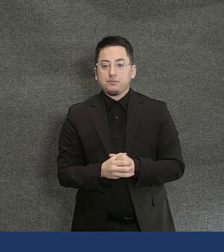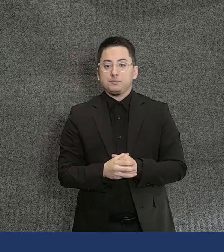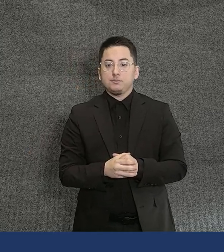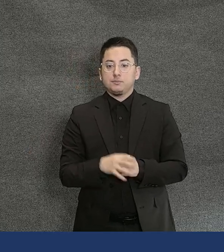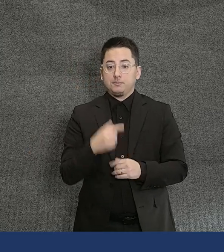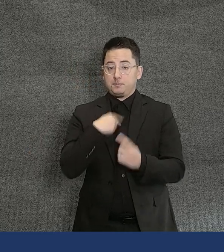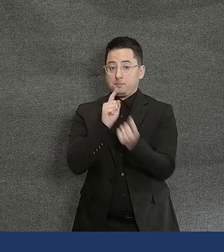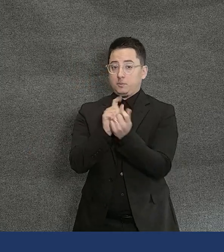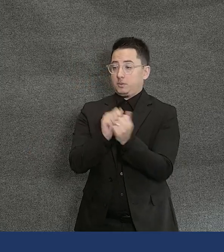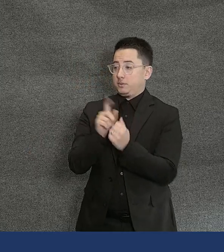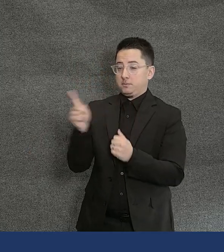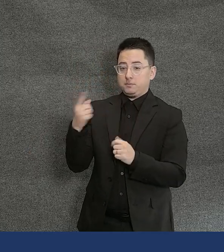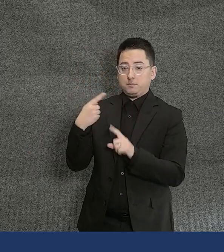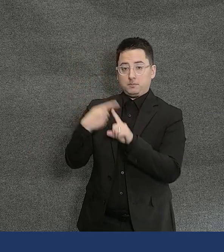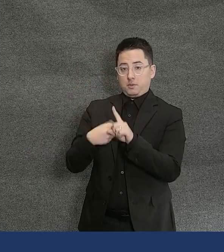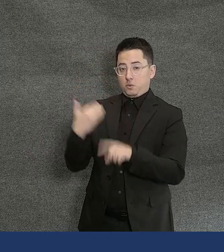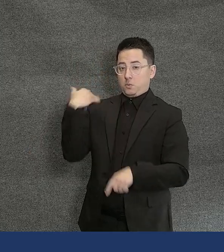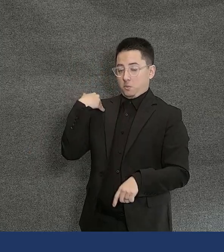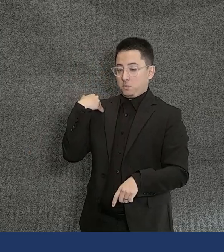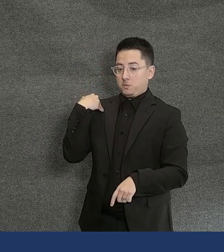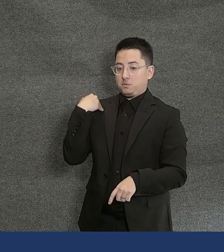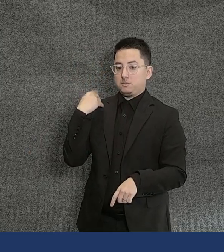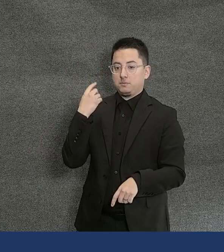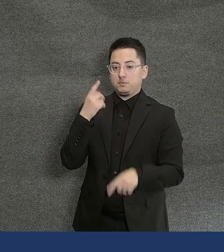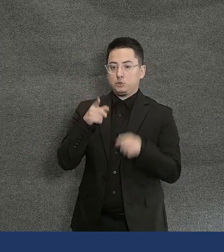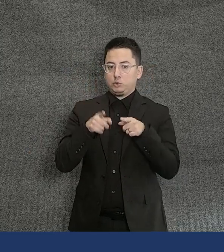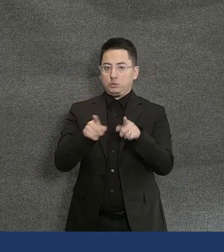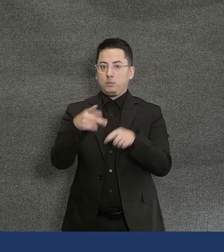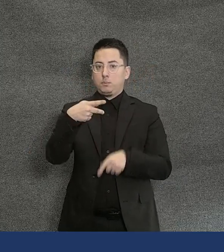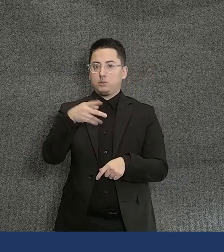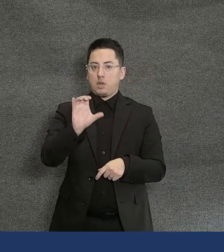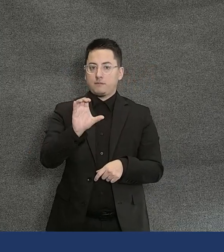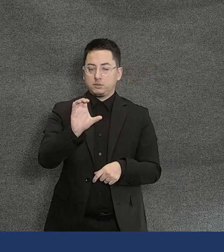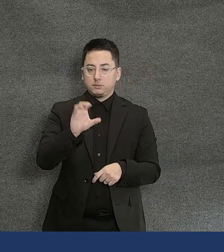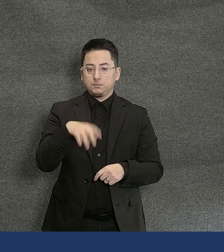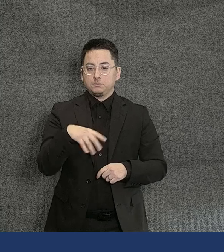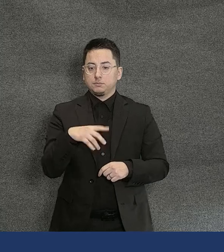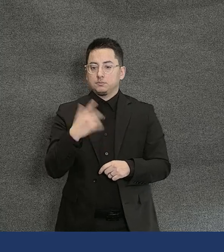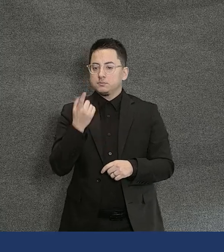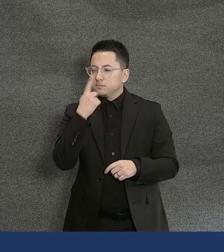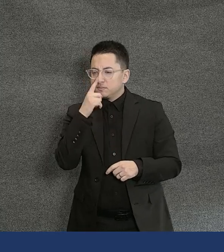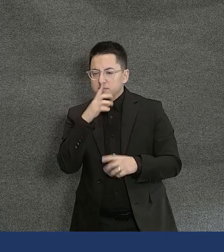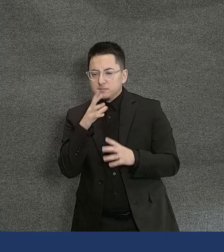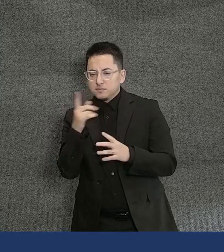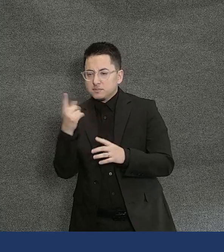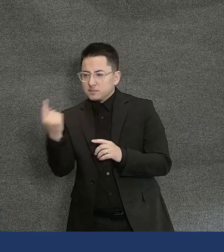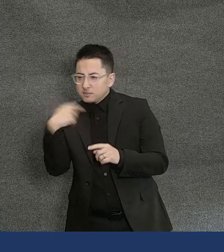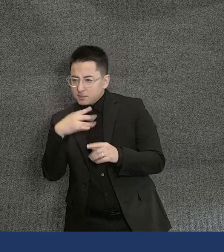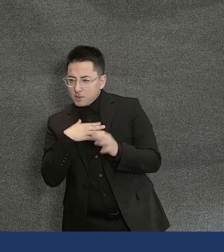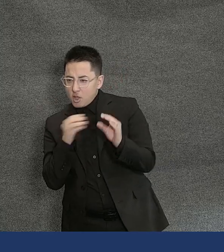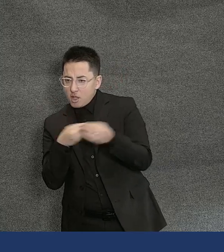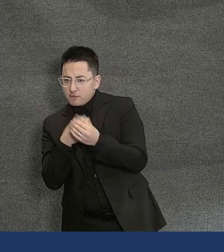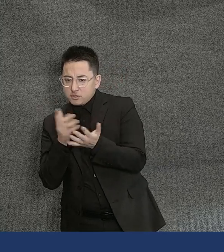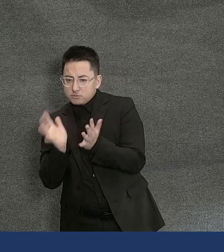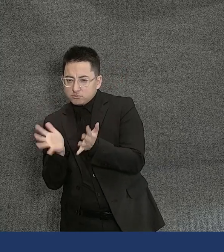we were doing a press conference, and he invited us into his office ahead of time. And he was saying one of the reasons